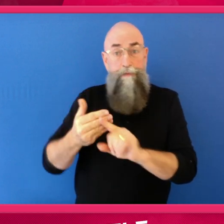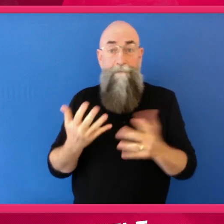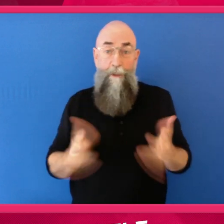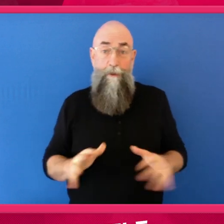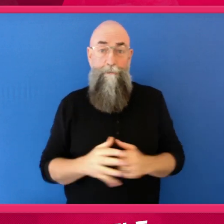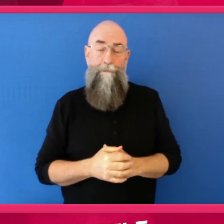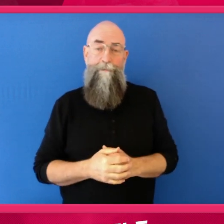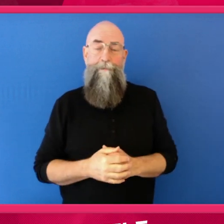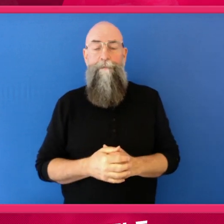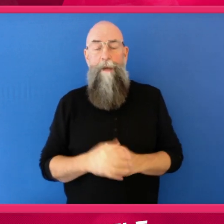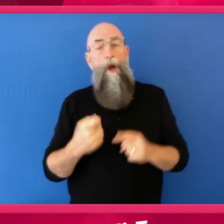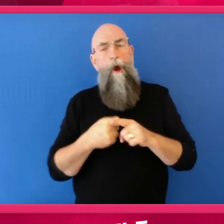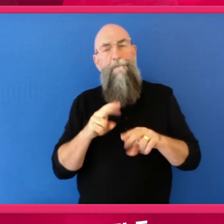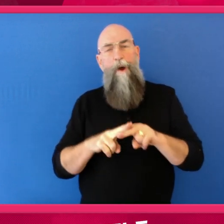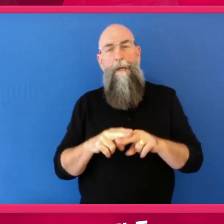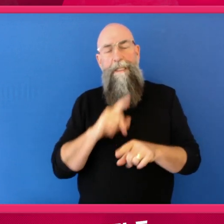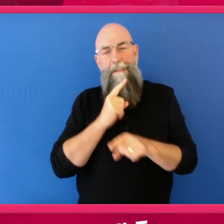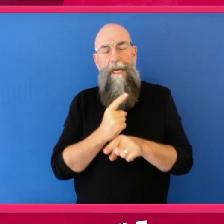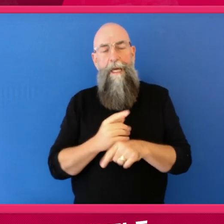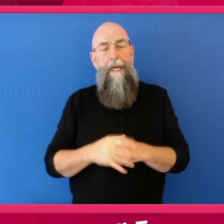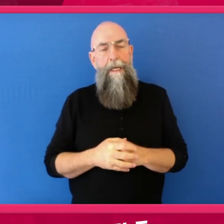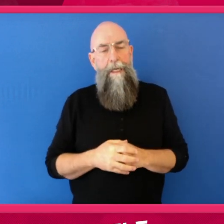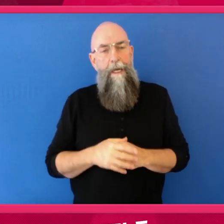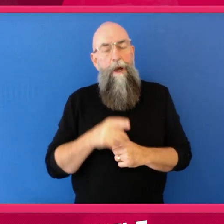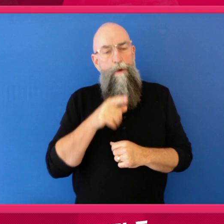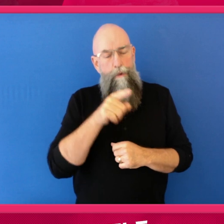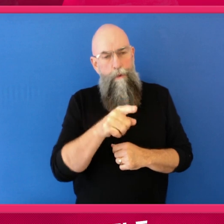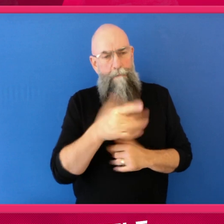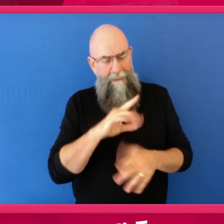you know that celebration, and sitting on the rope, like you could do it because you're